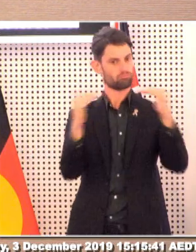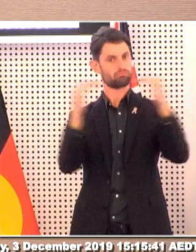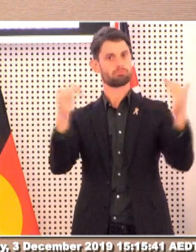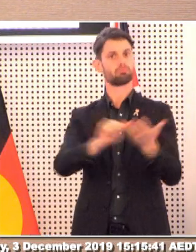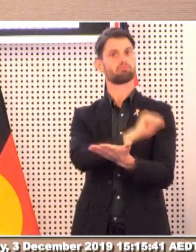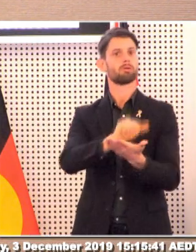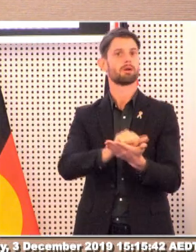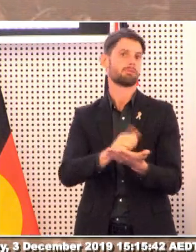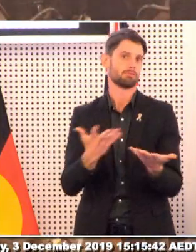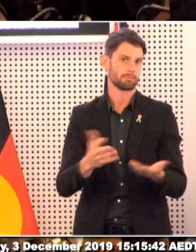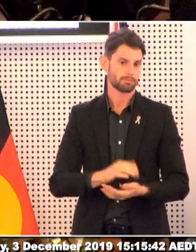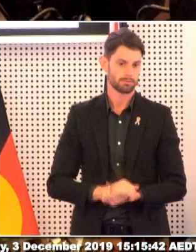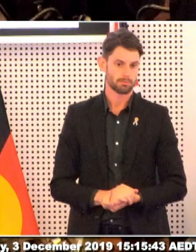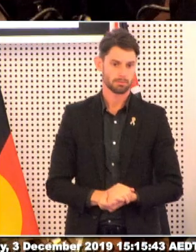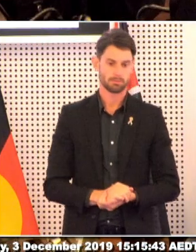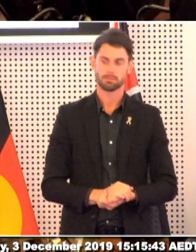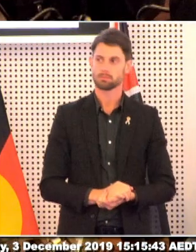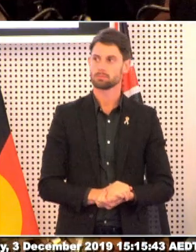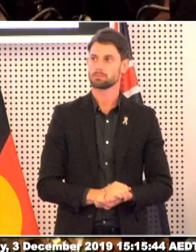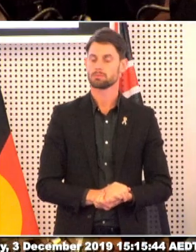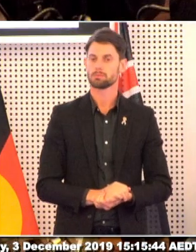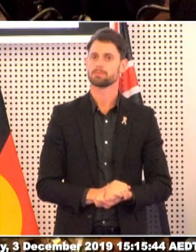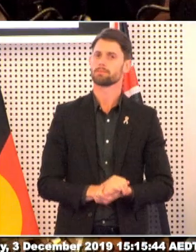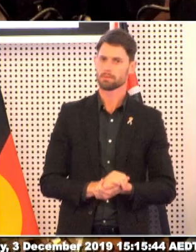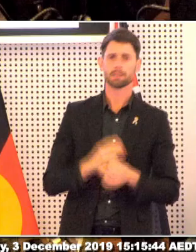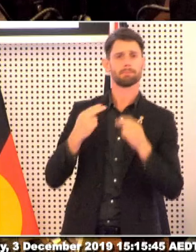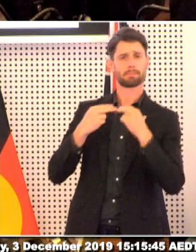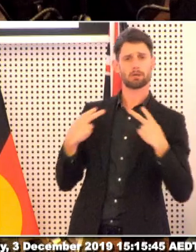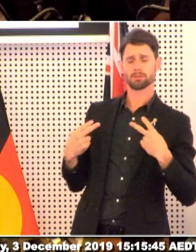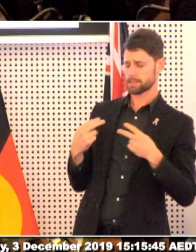And the Community Visitors, they’ve got certain powers, if I can describe it that way.